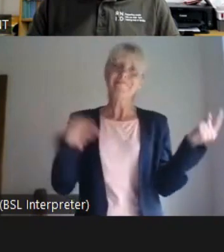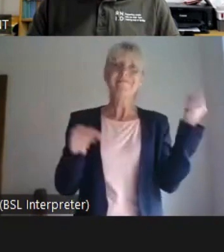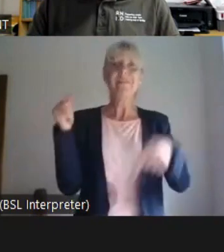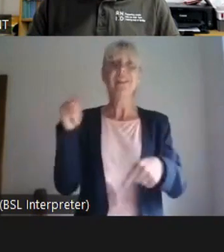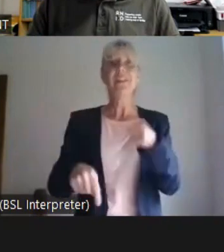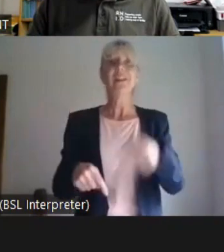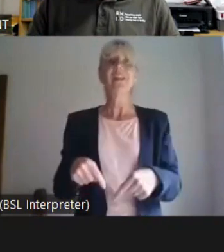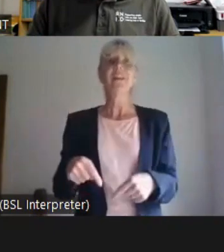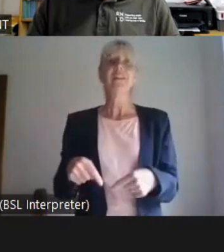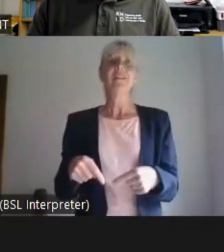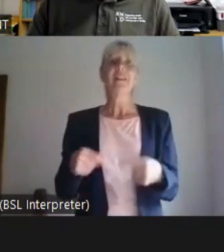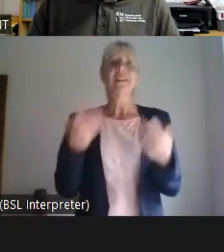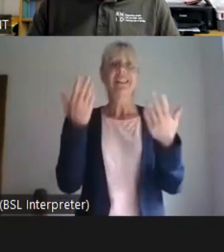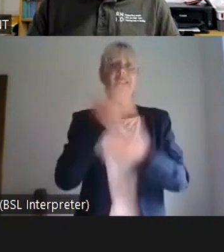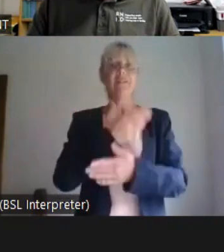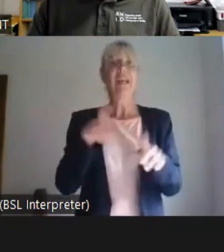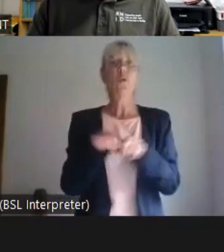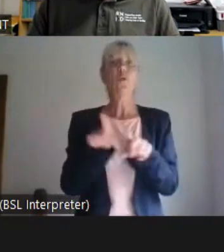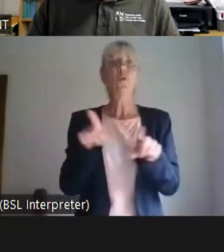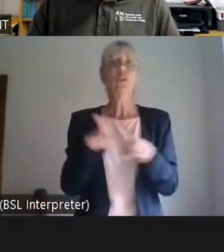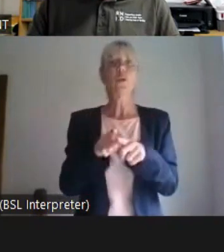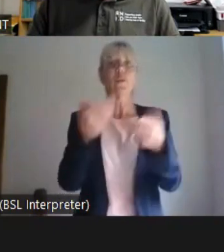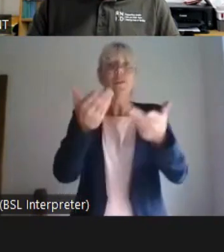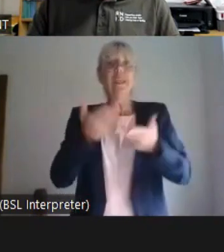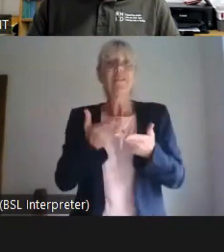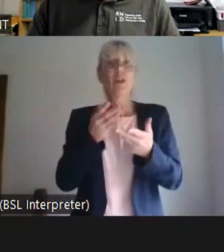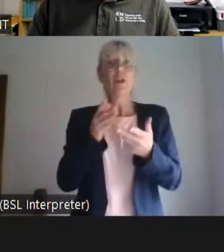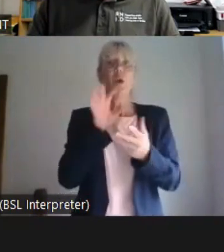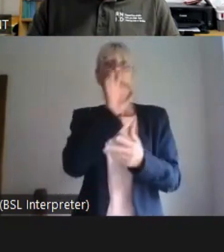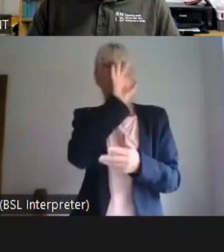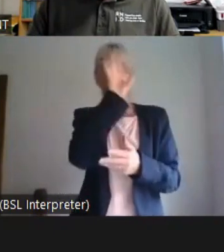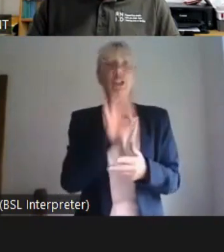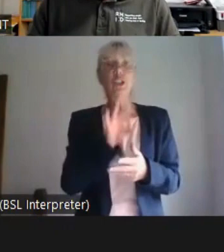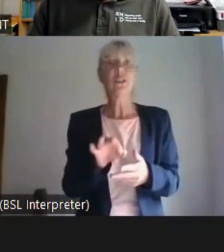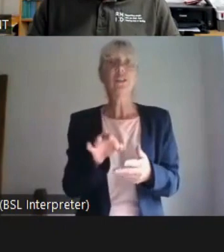question in advance um if you have a question or comment whilst you're watching this live stream